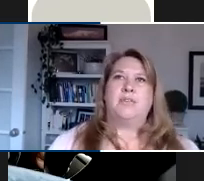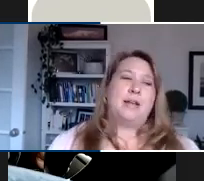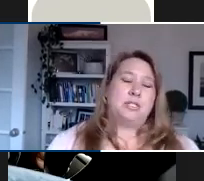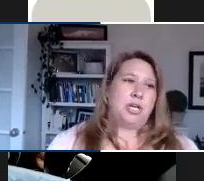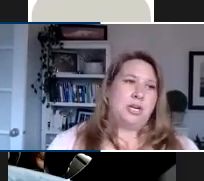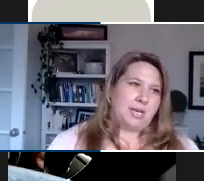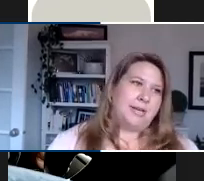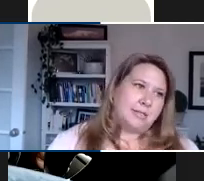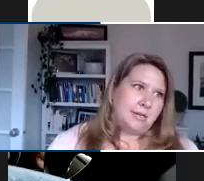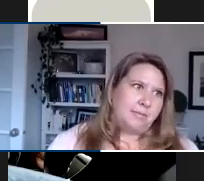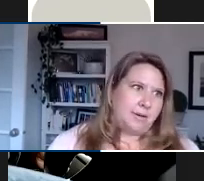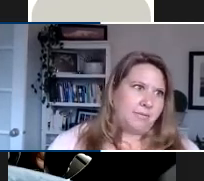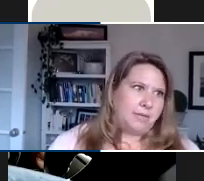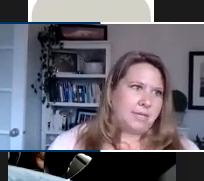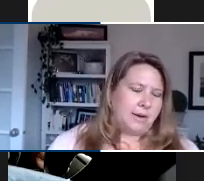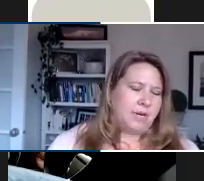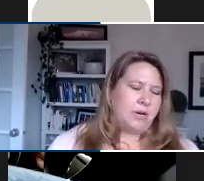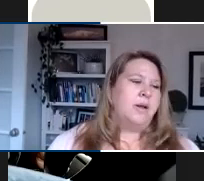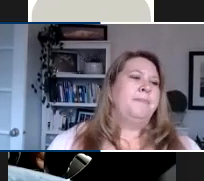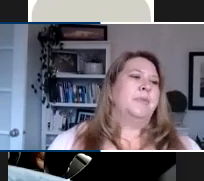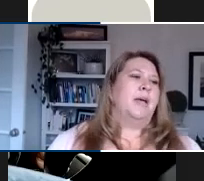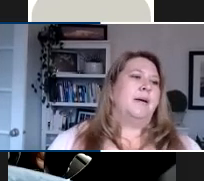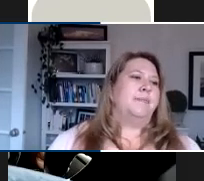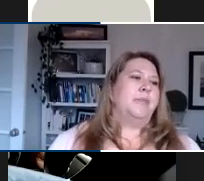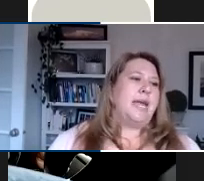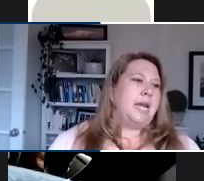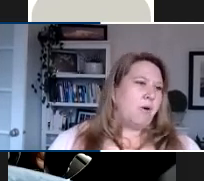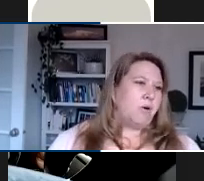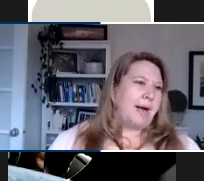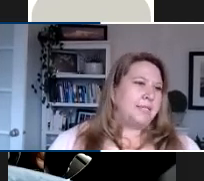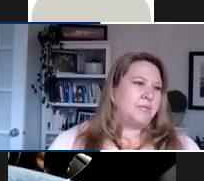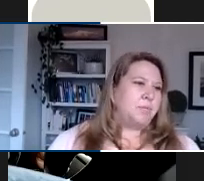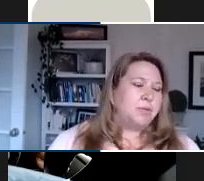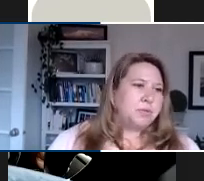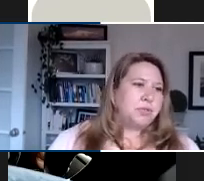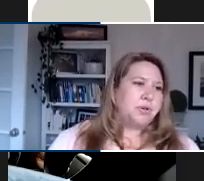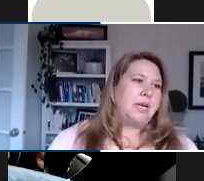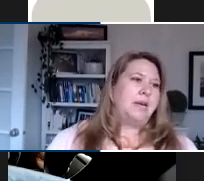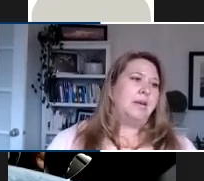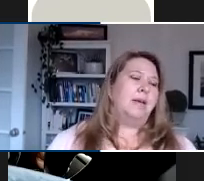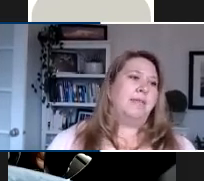If that doesn't change, that doesn't need to be redone every year, the 8 hour positive supports rule